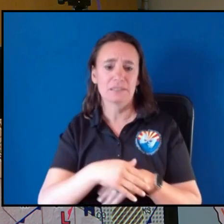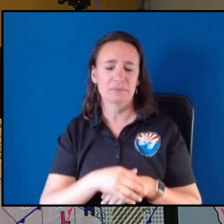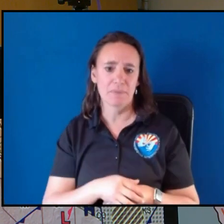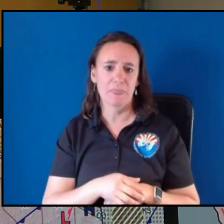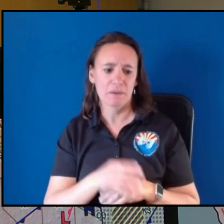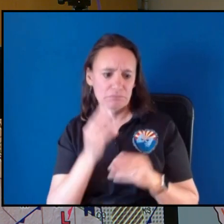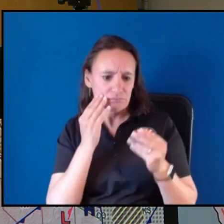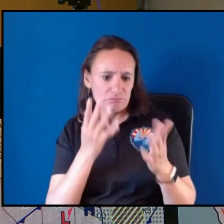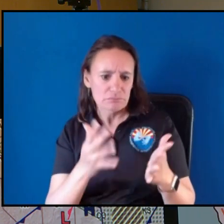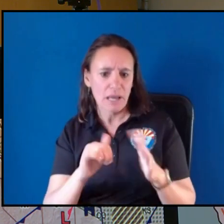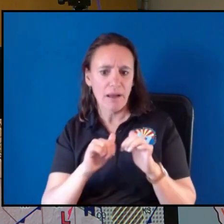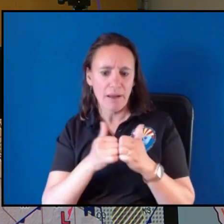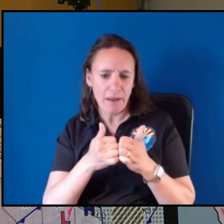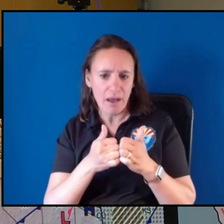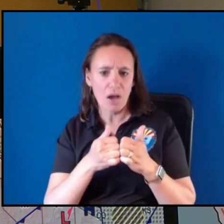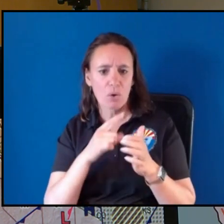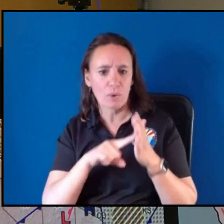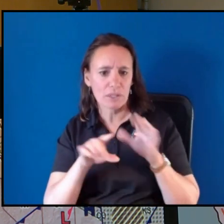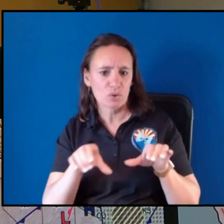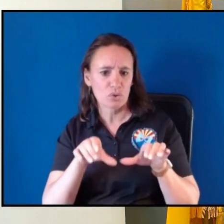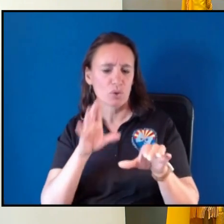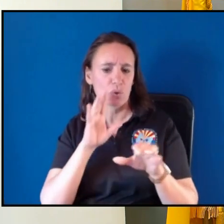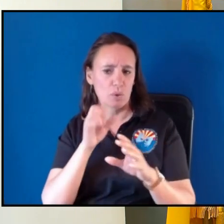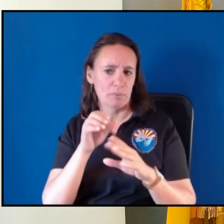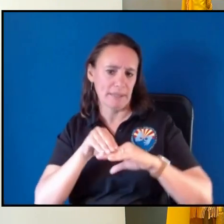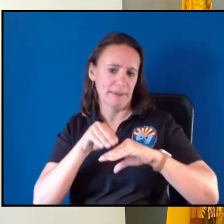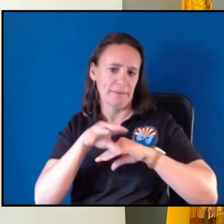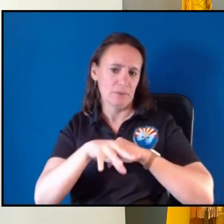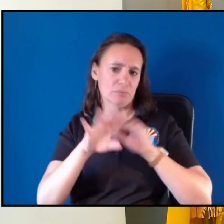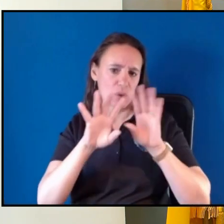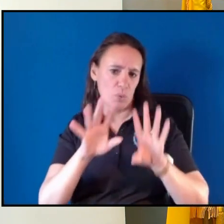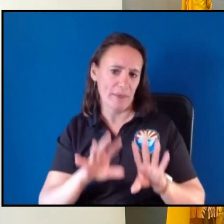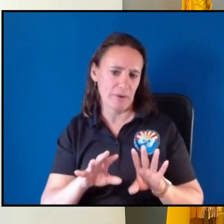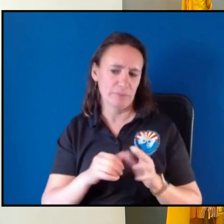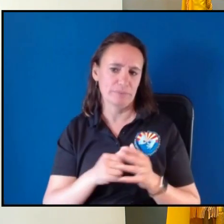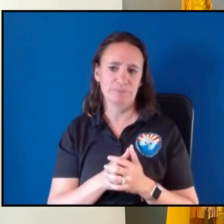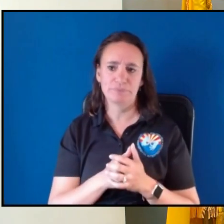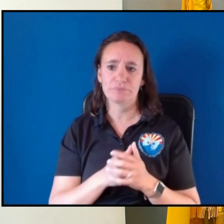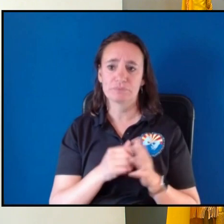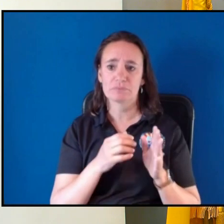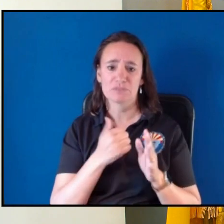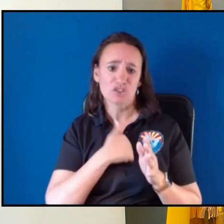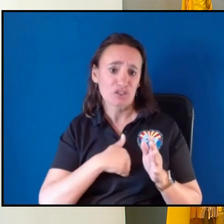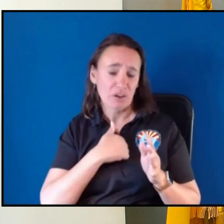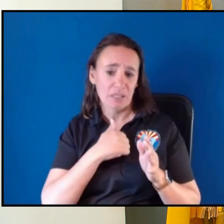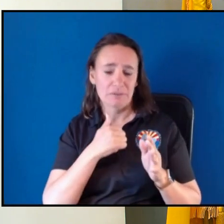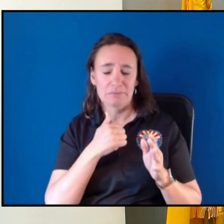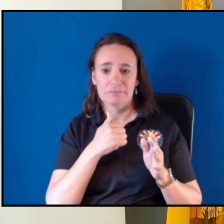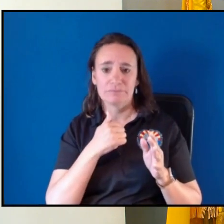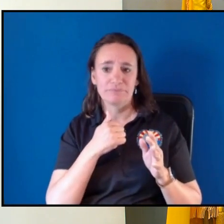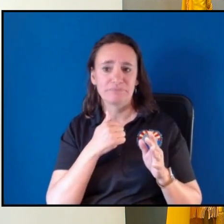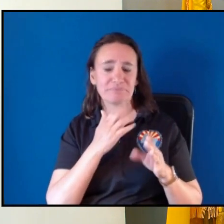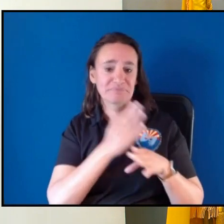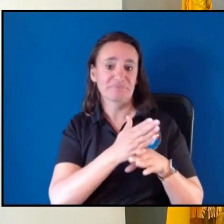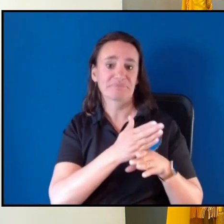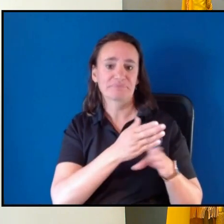they're doing is going to be impacted by weather. So let's get back to the maps. Sorry about that. So here we are today. I explained how we're going to be dry. We had that